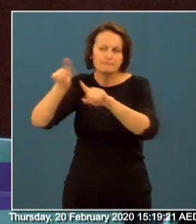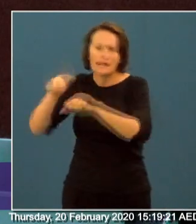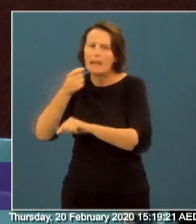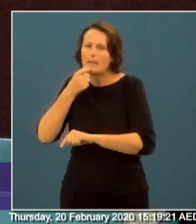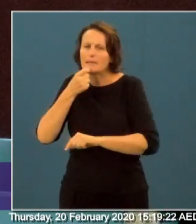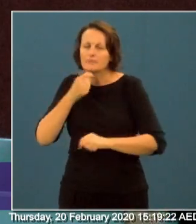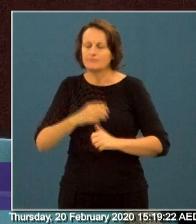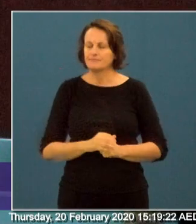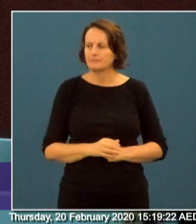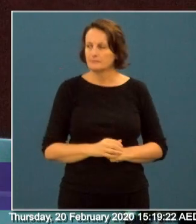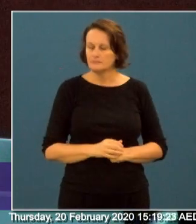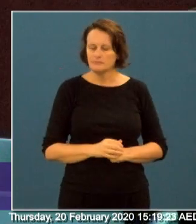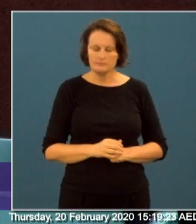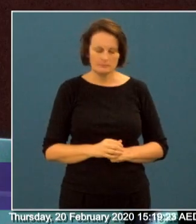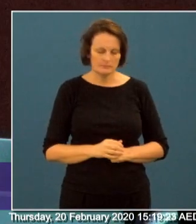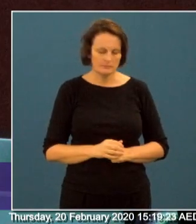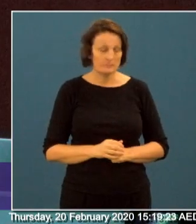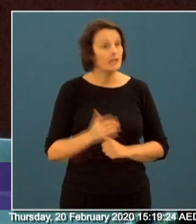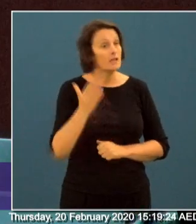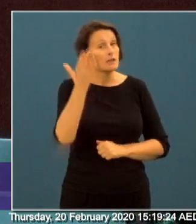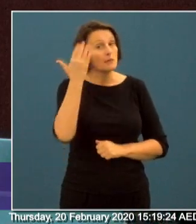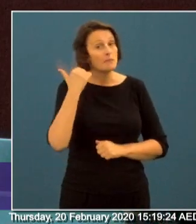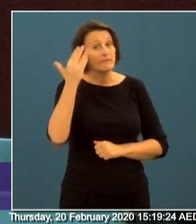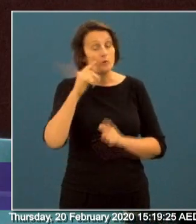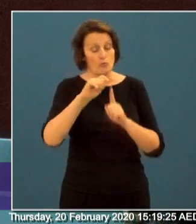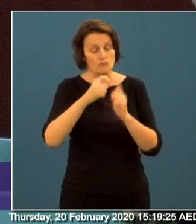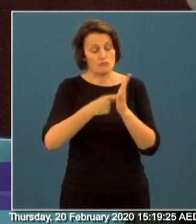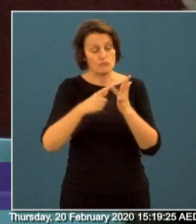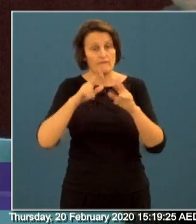Professor Leeder expressed the view that you train people in the system,